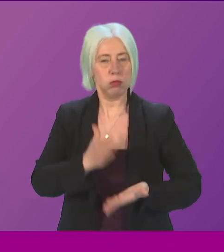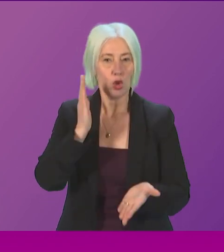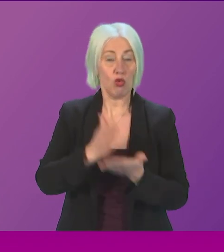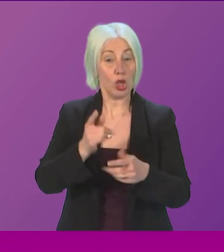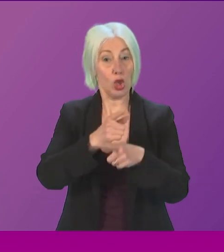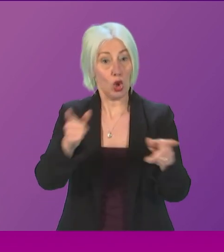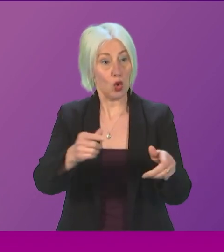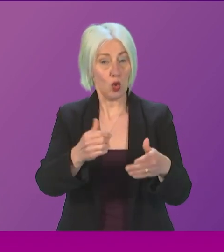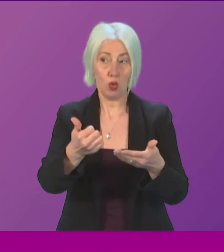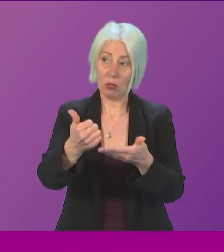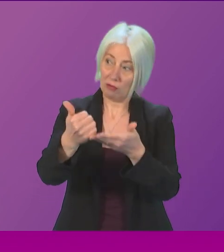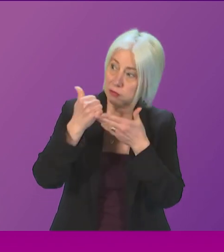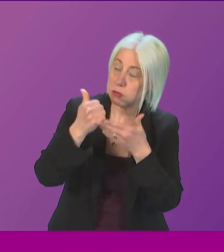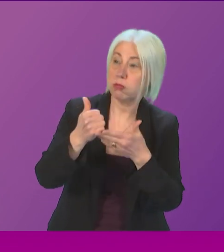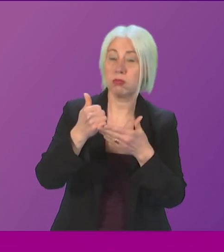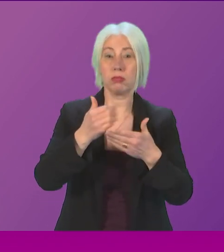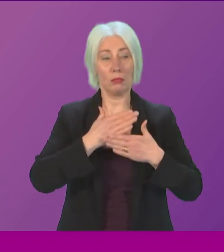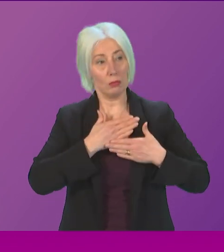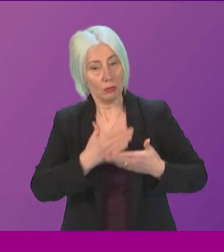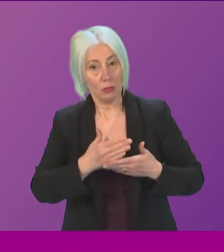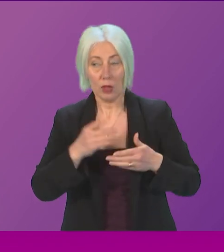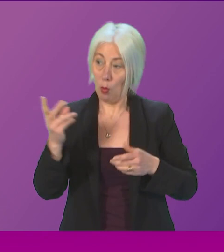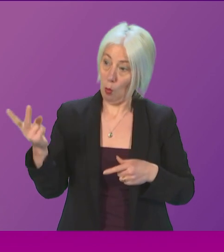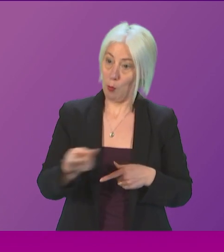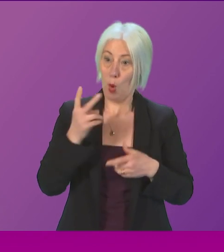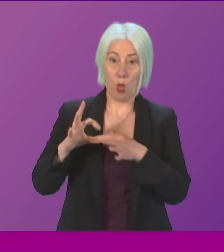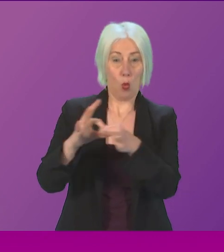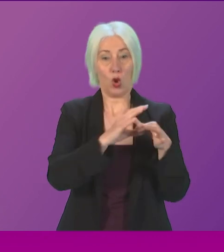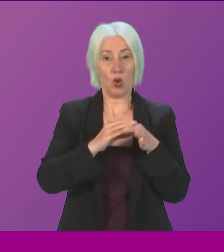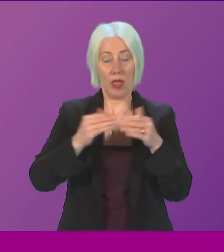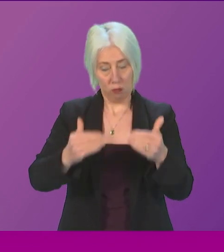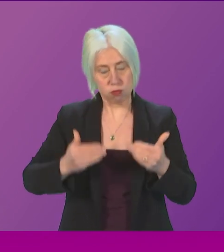and good counsel as we take forward that task together.”